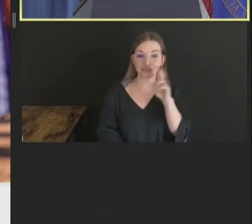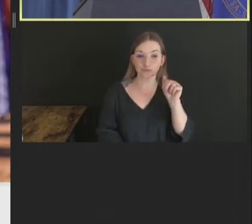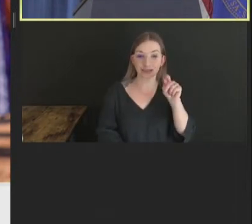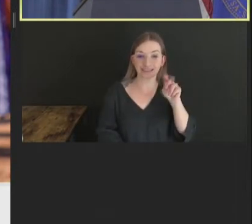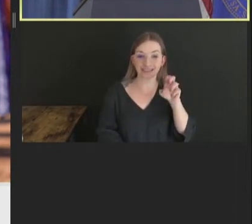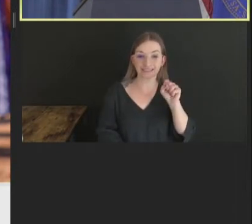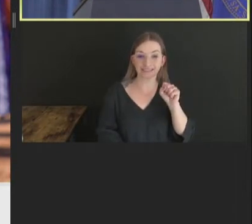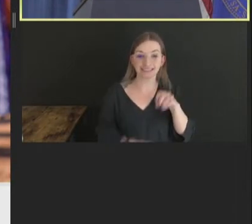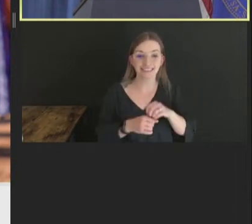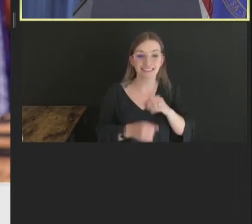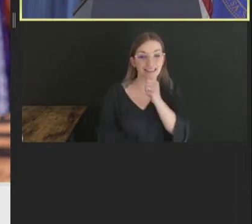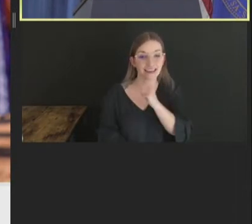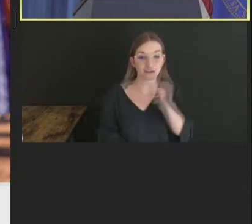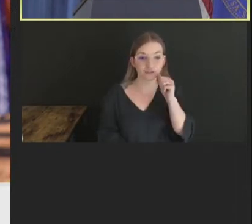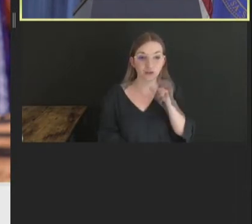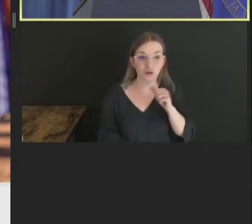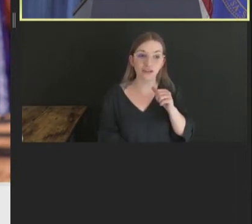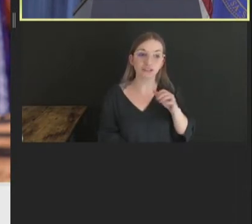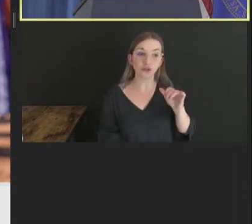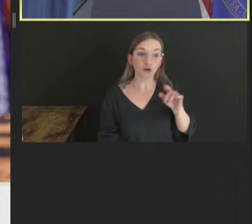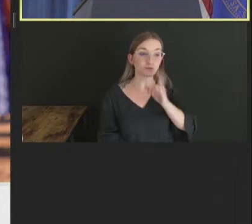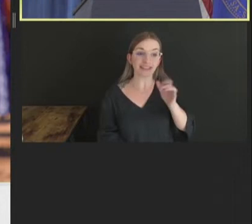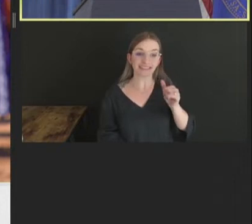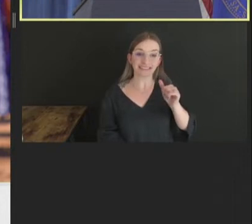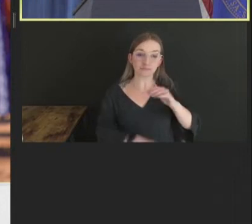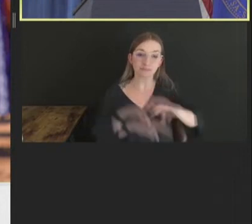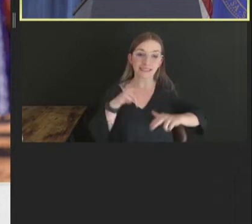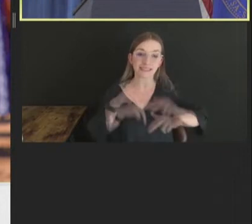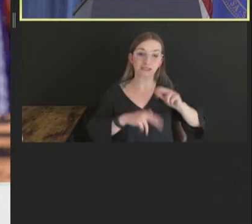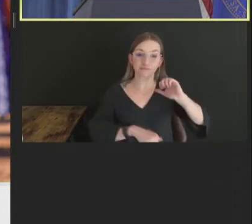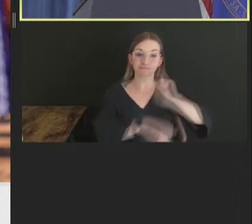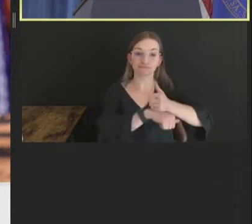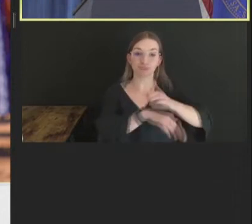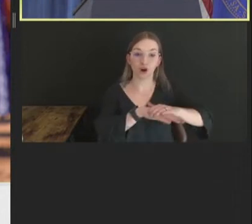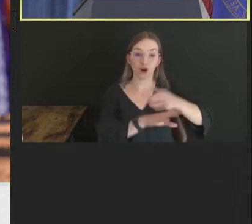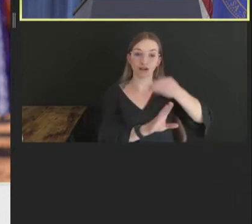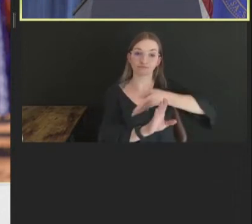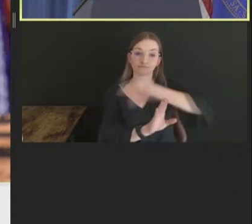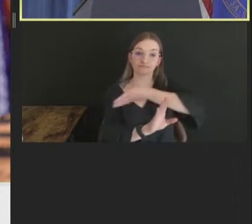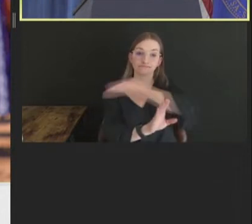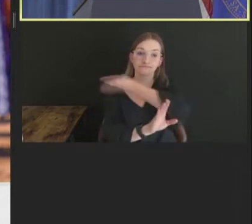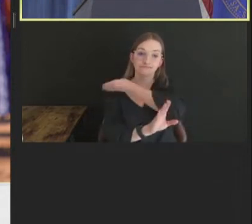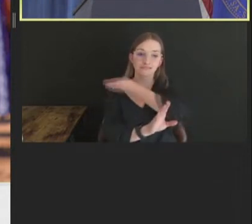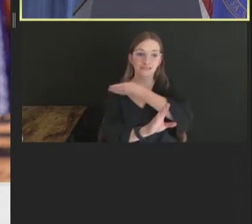rate. Well, you'll see, in some cases, higher than with white Arizona children and as well as adult